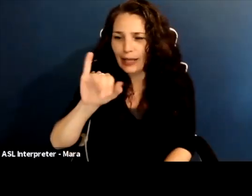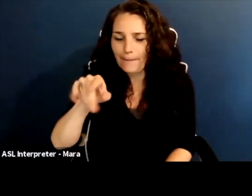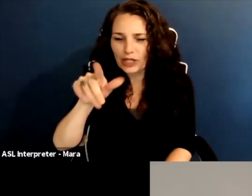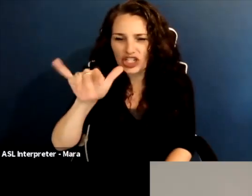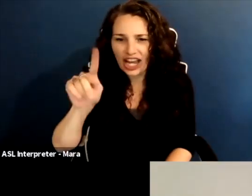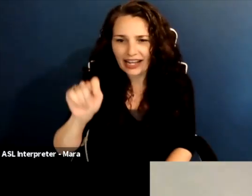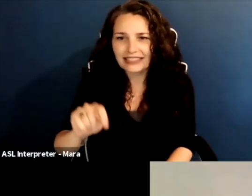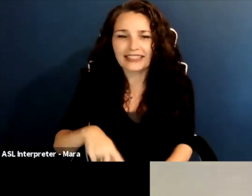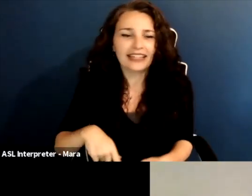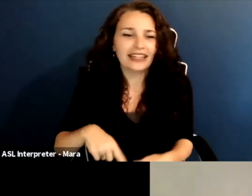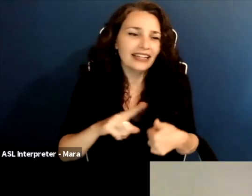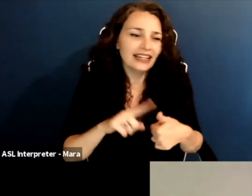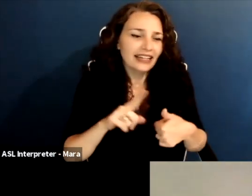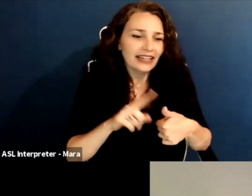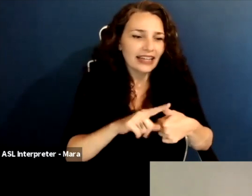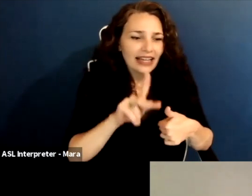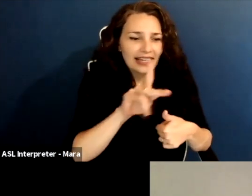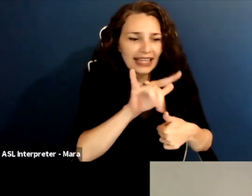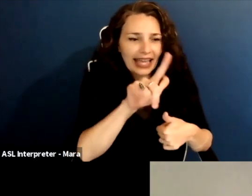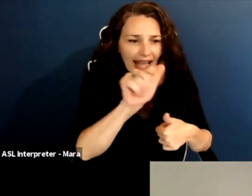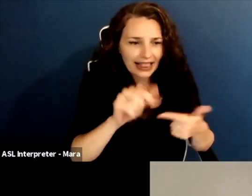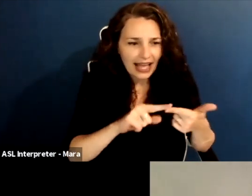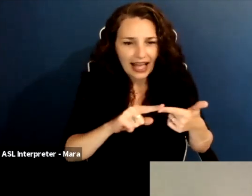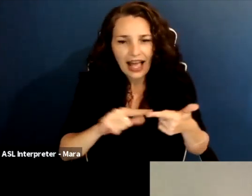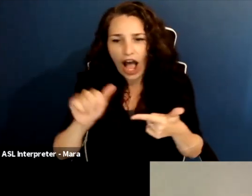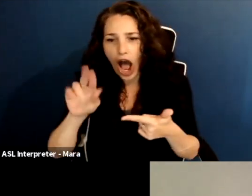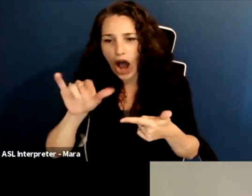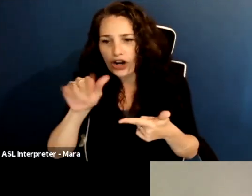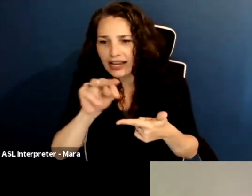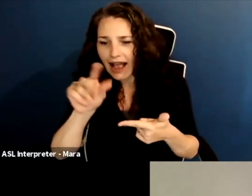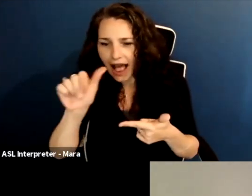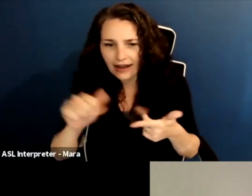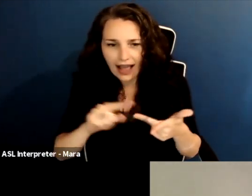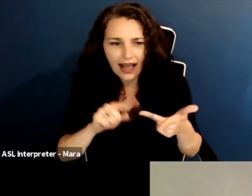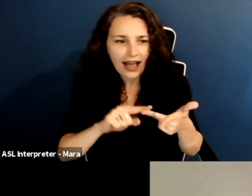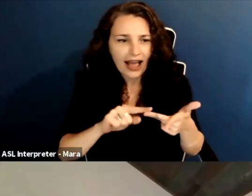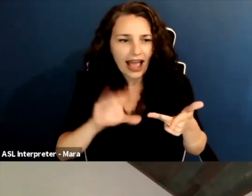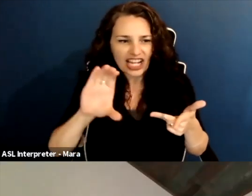Arianna Font Martin and Chief Shirell Parfait-Dardar,